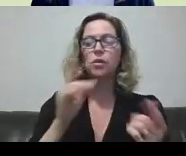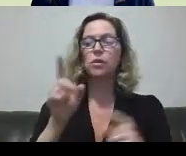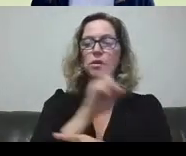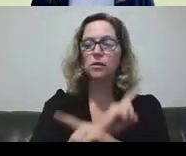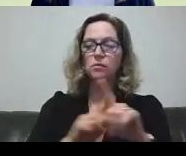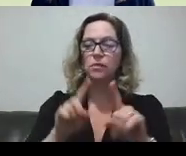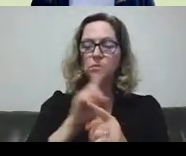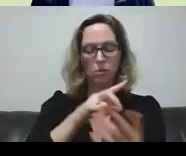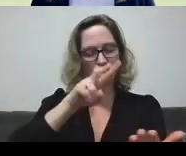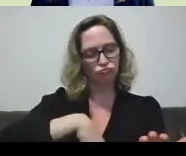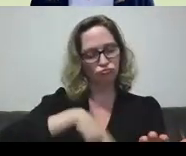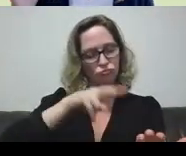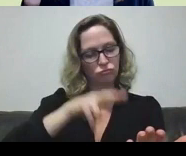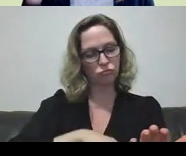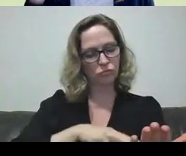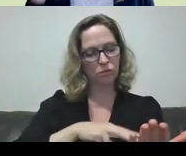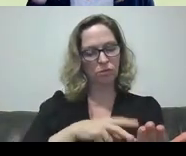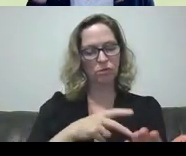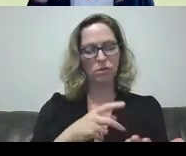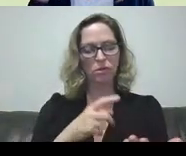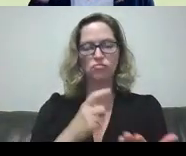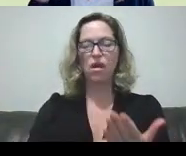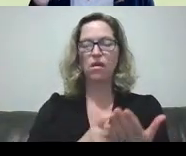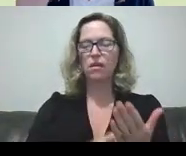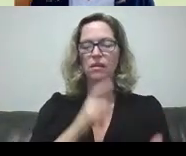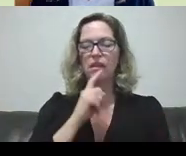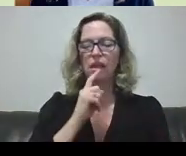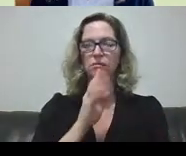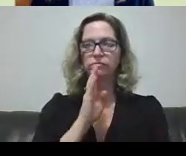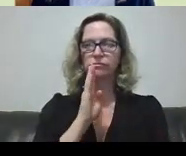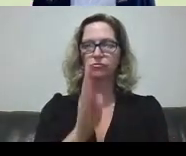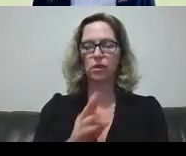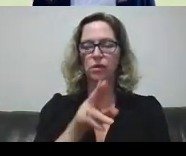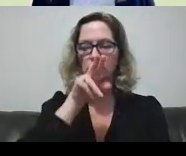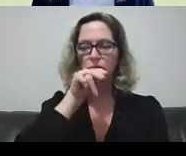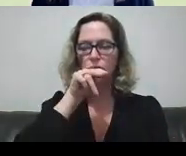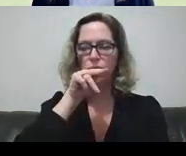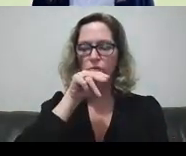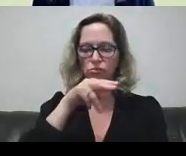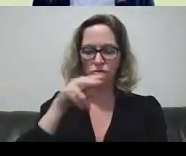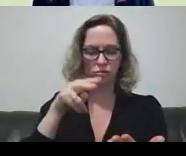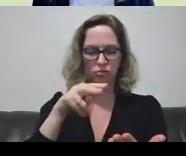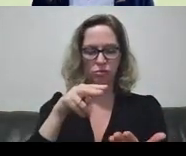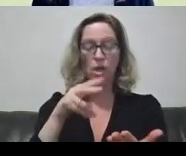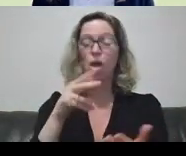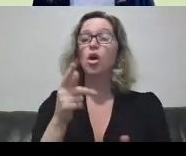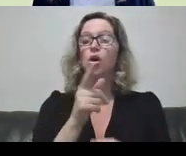rather than say it absolutely fine use assertive body language you can